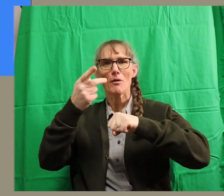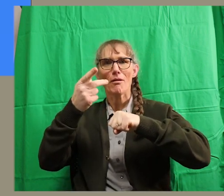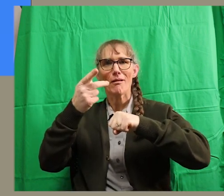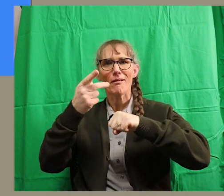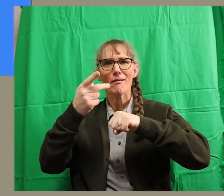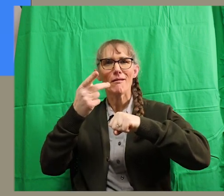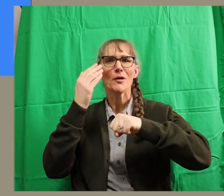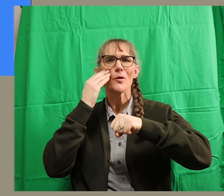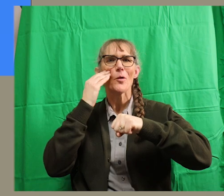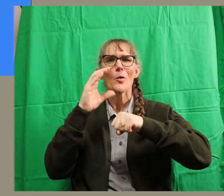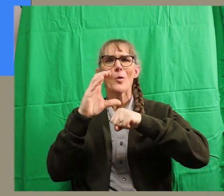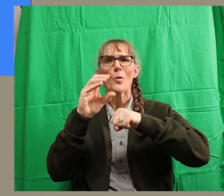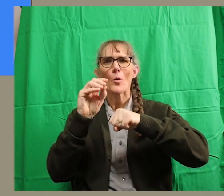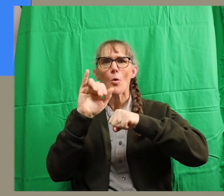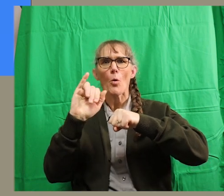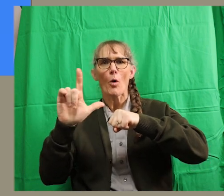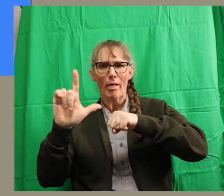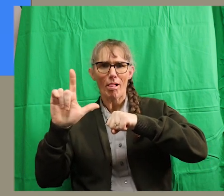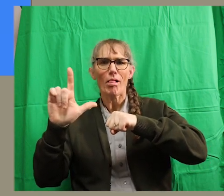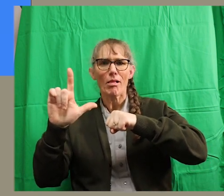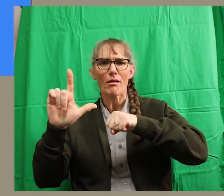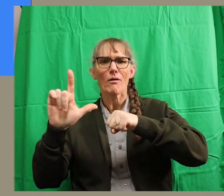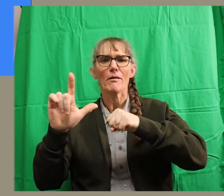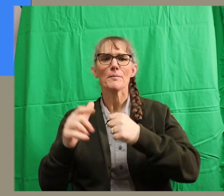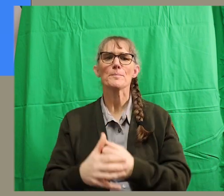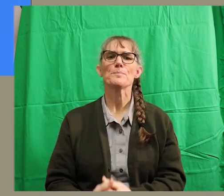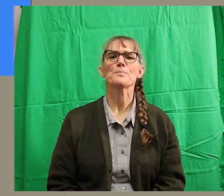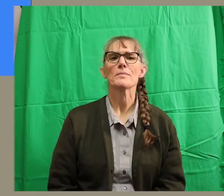even when the shell grows over itself in a coil.